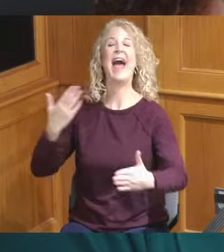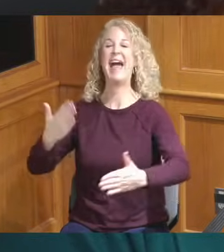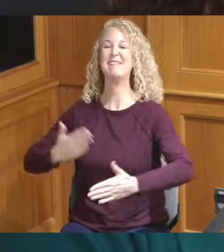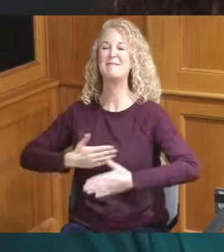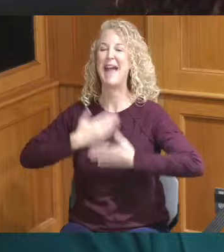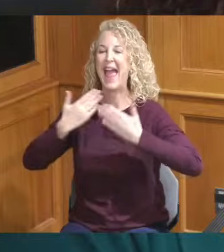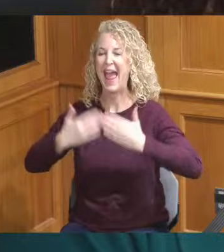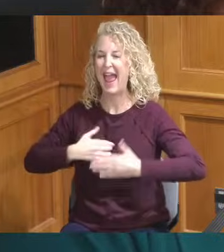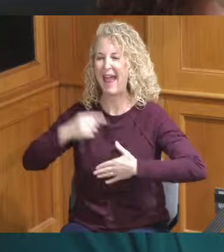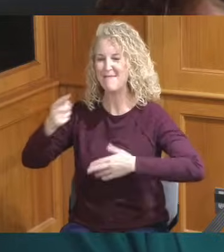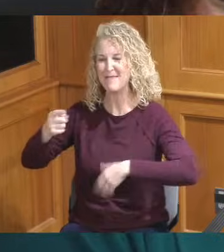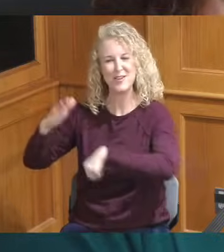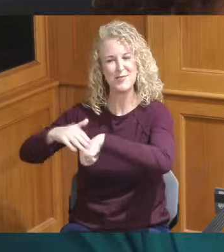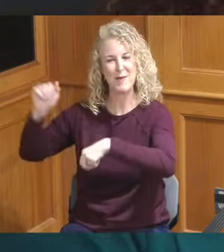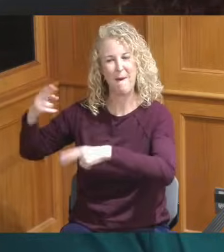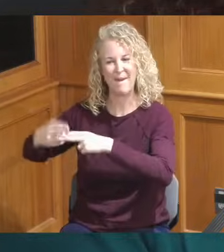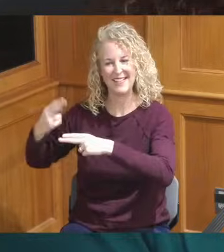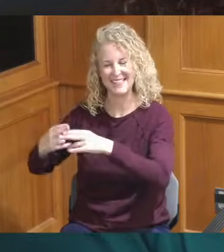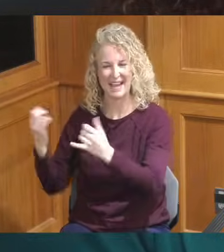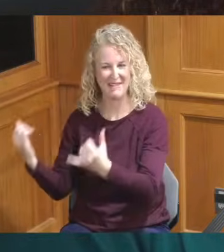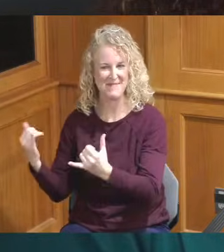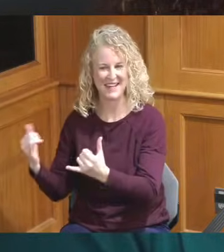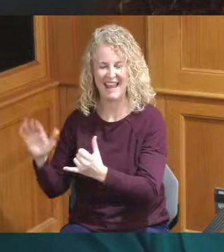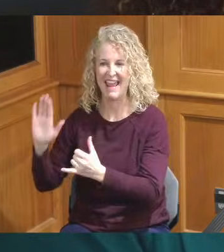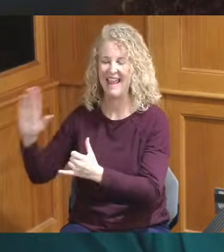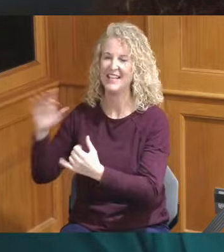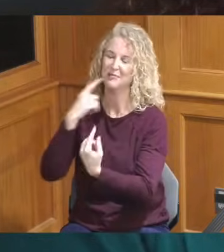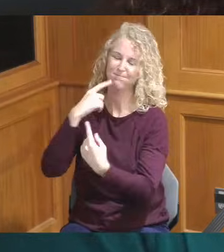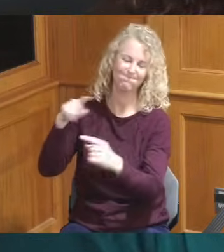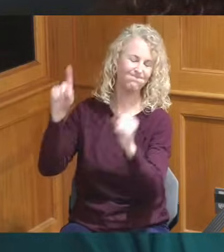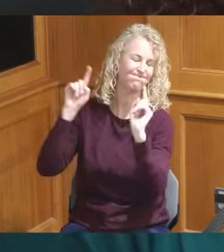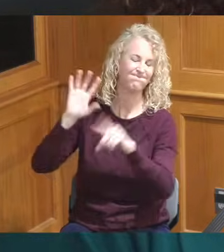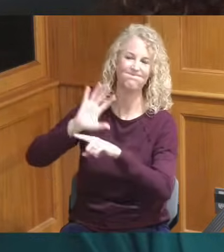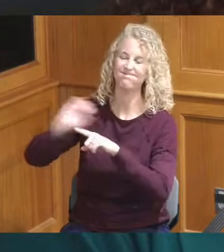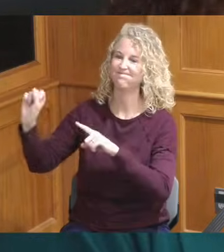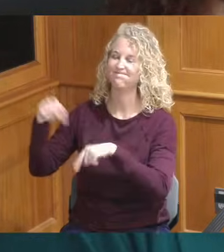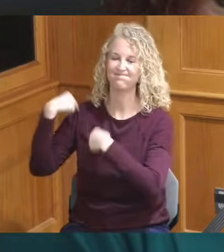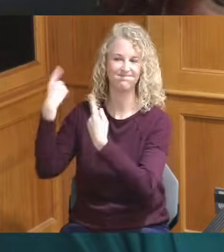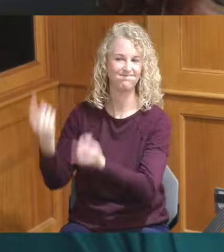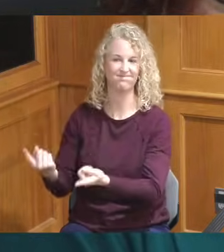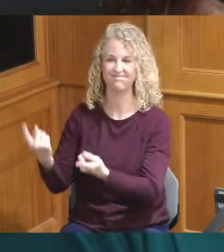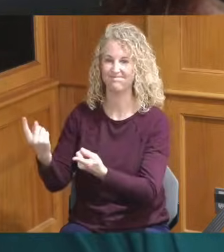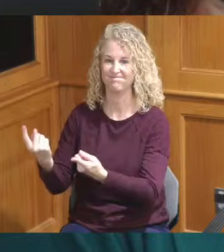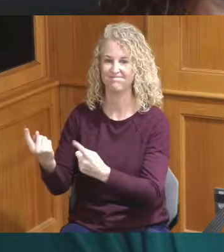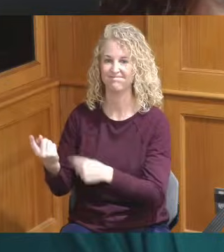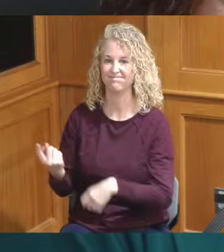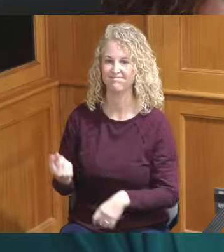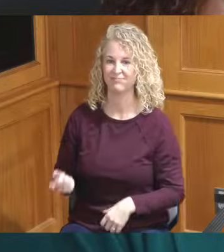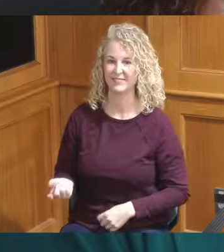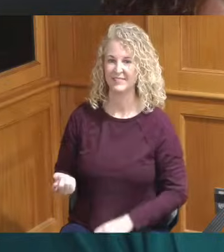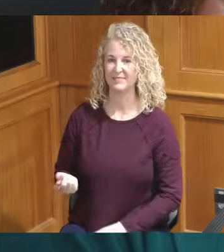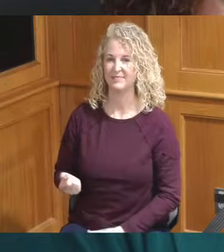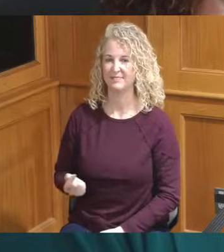a light on his credentials and accomplishments. He I know you just like to just do the work,